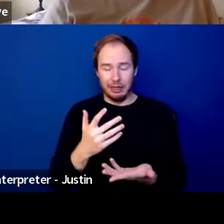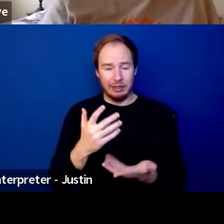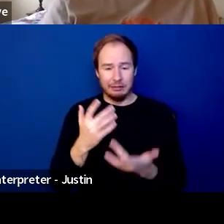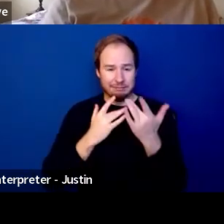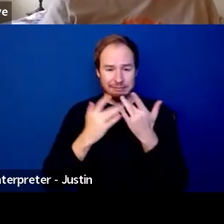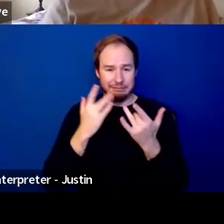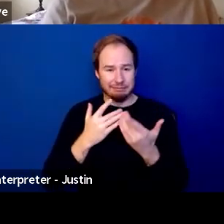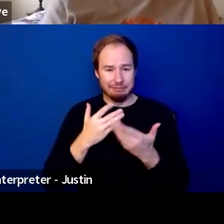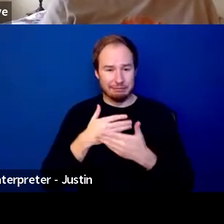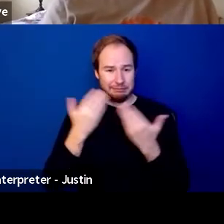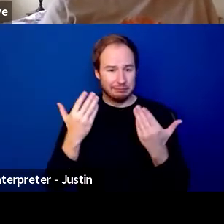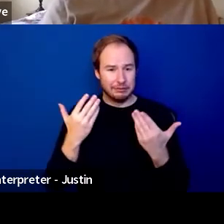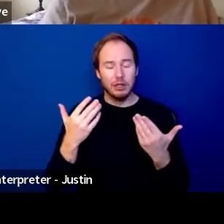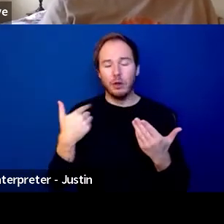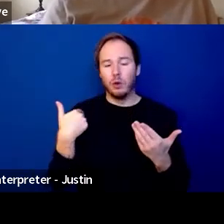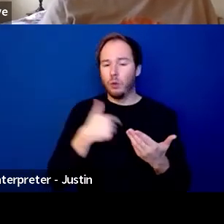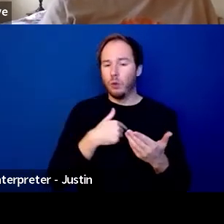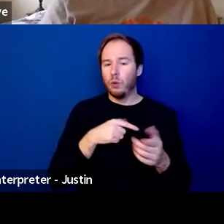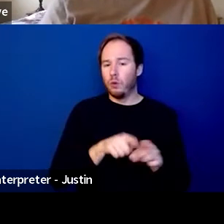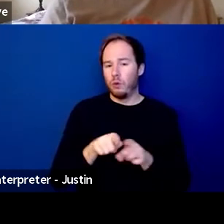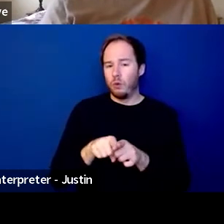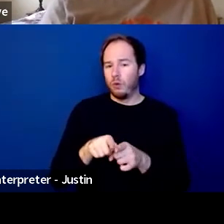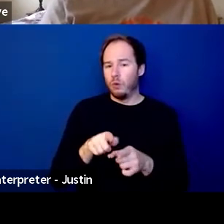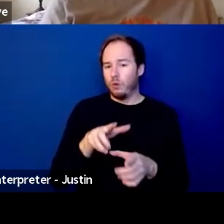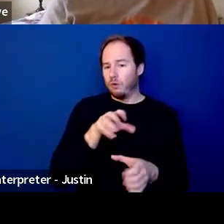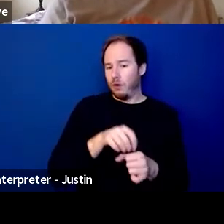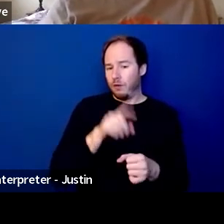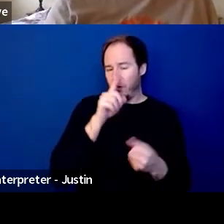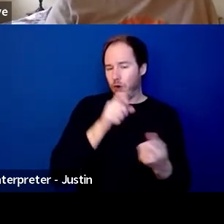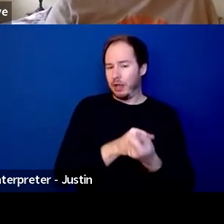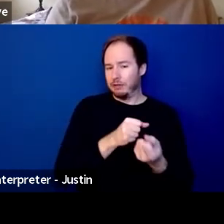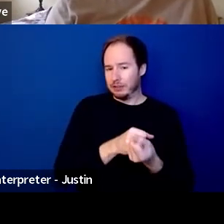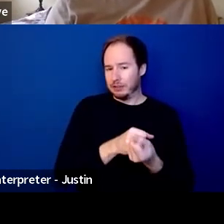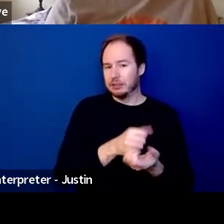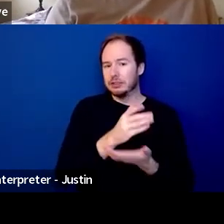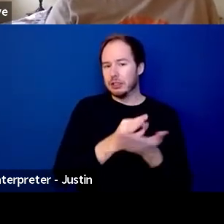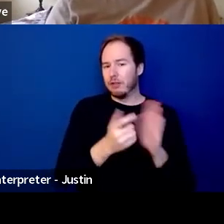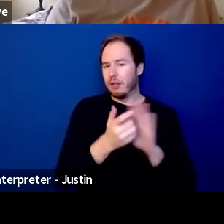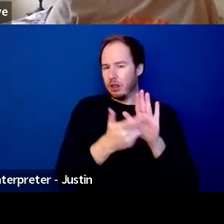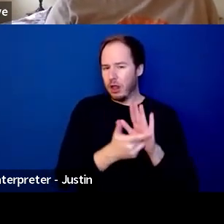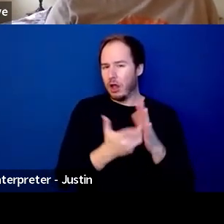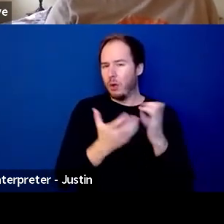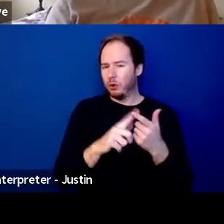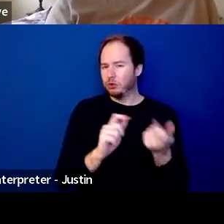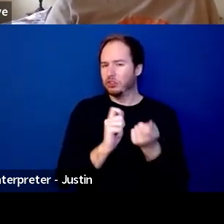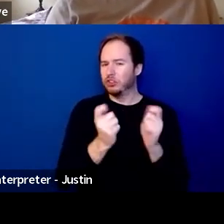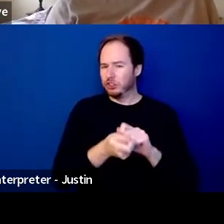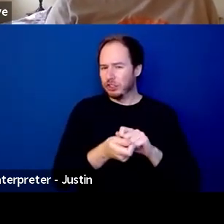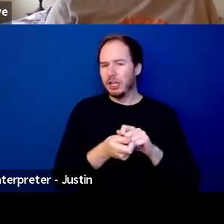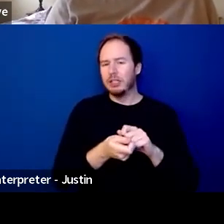And also we've been involved with advocacy for some of the laws being changed about assisted community treatment.